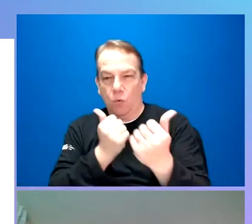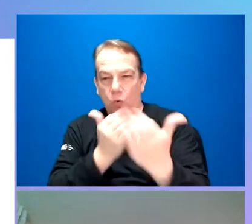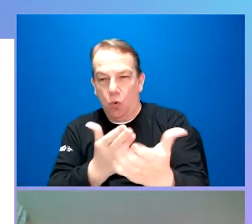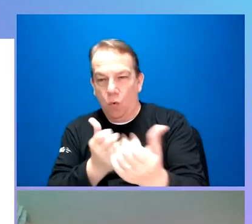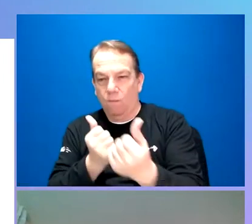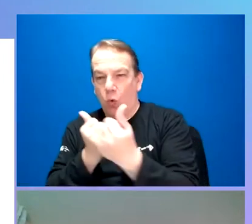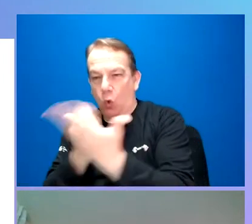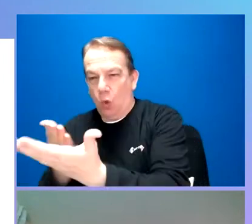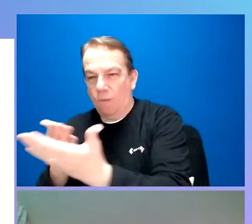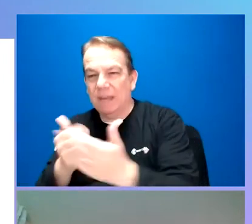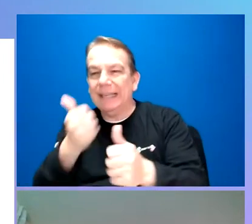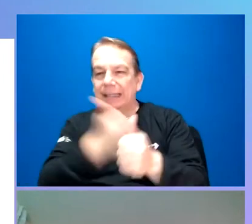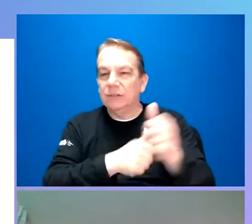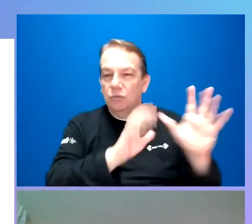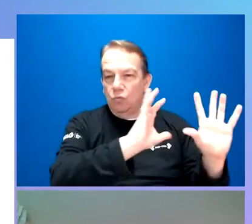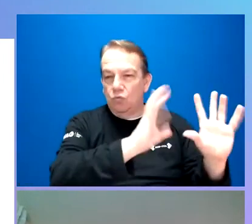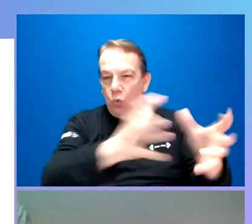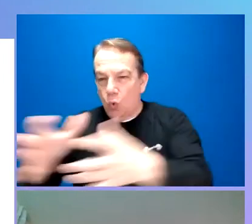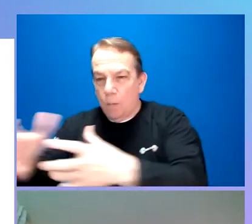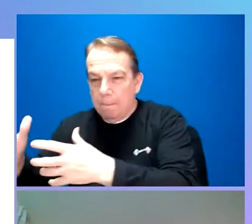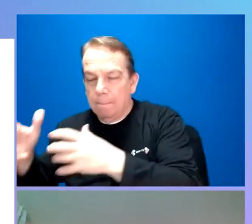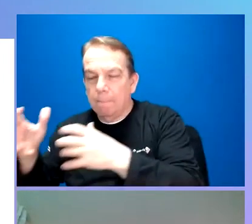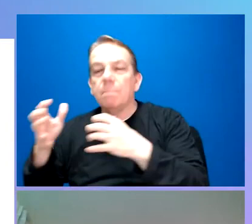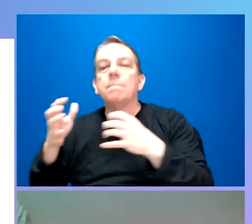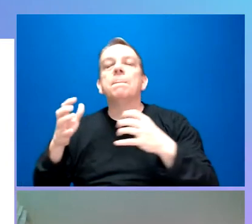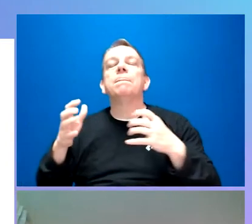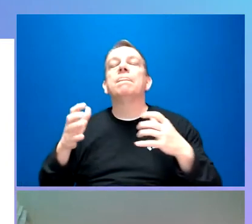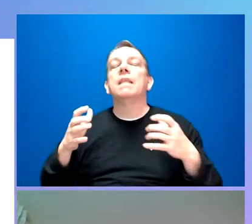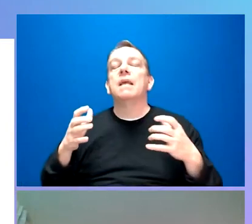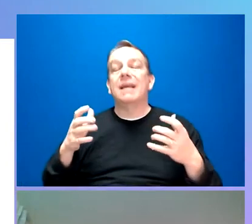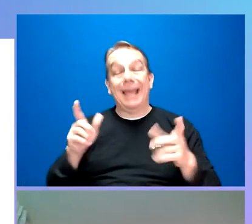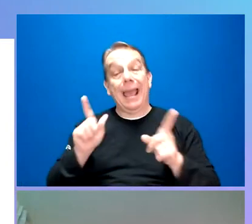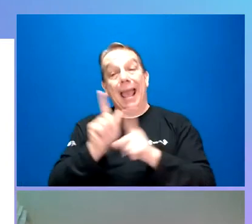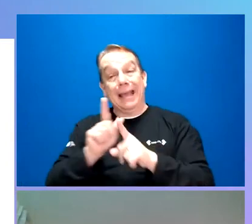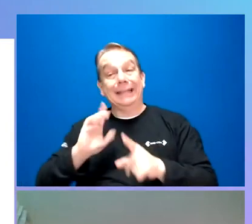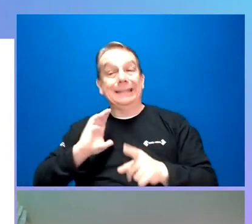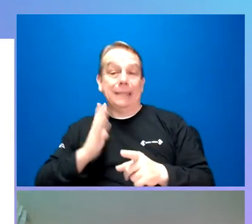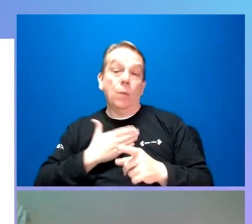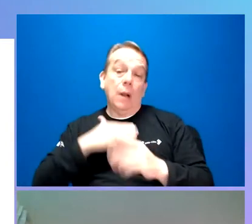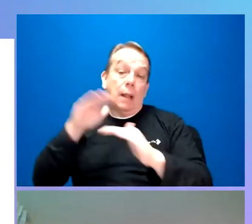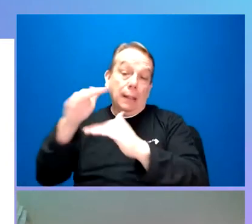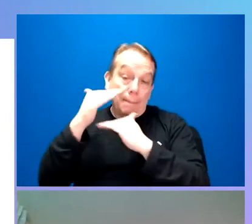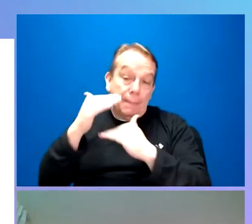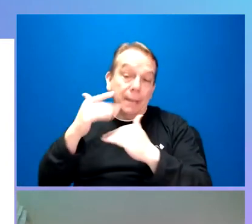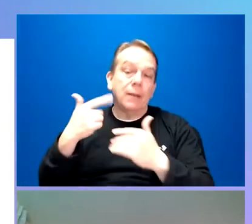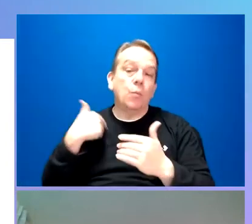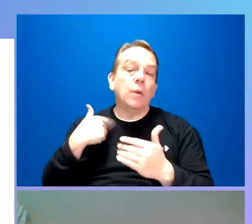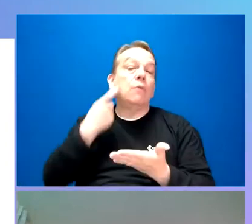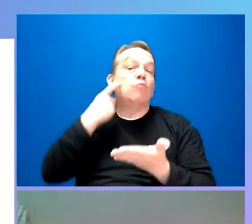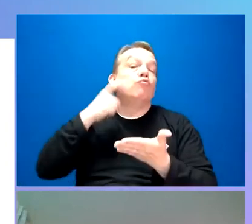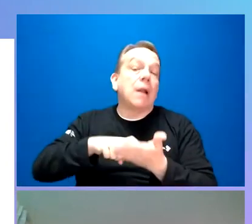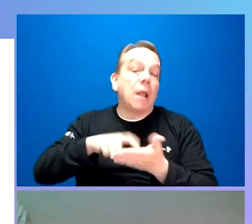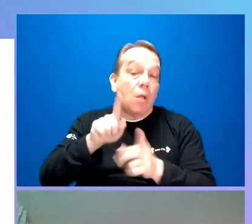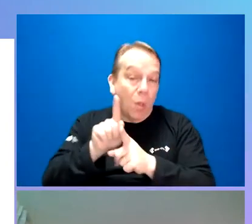given the resource constraints,